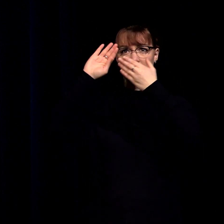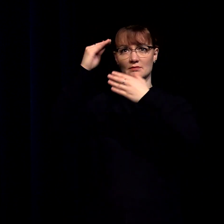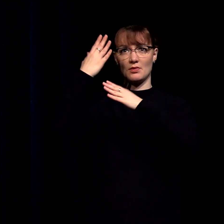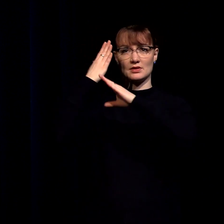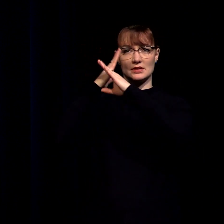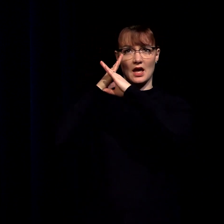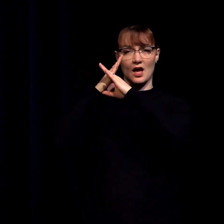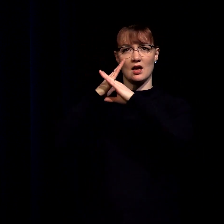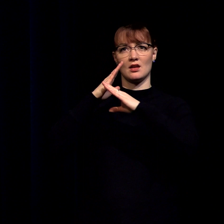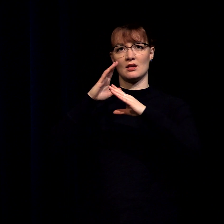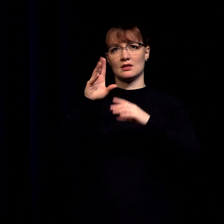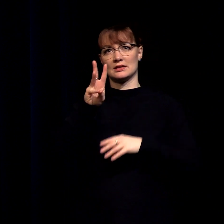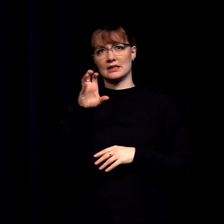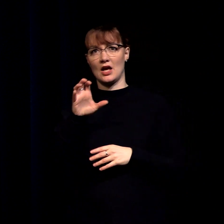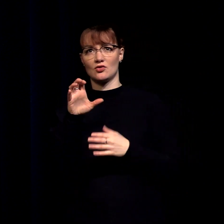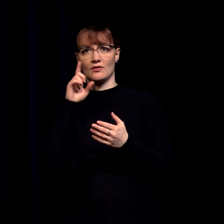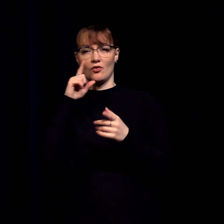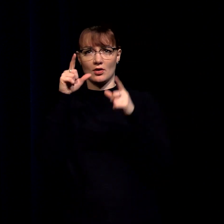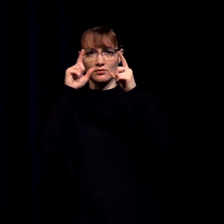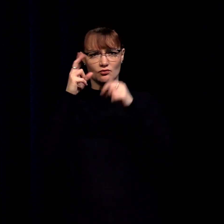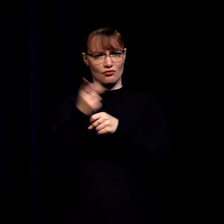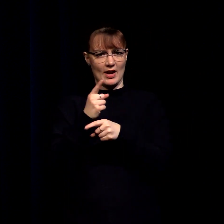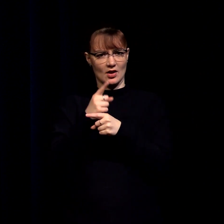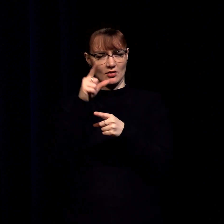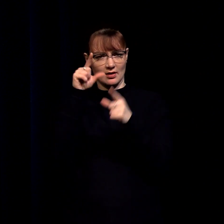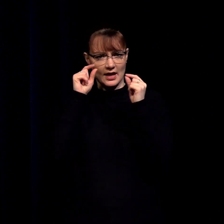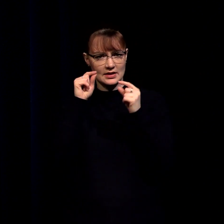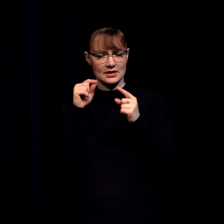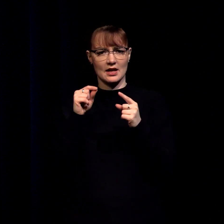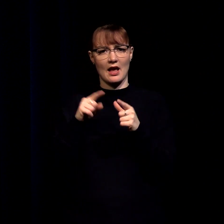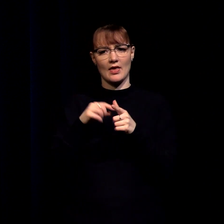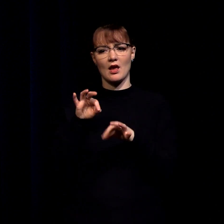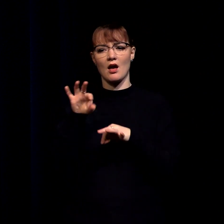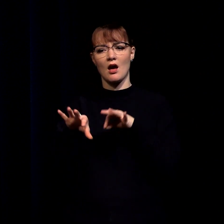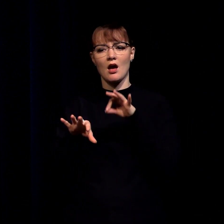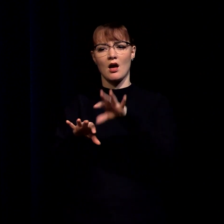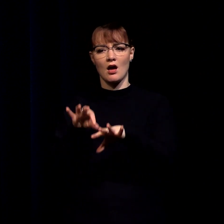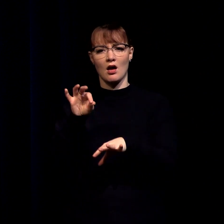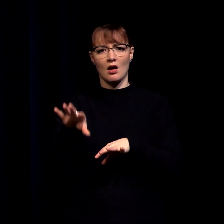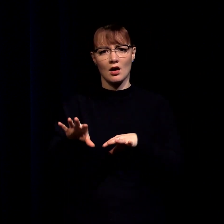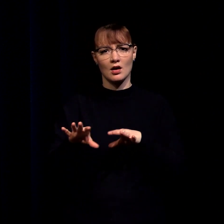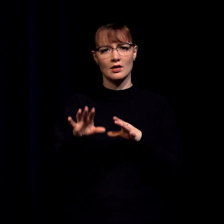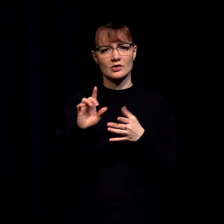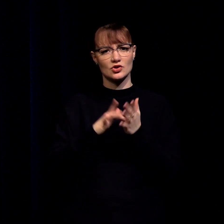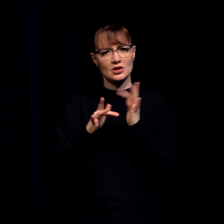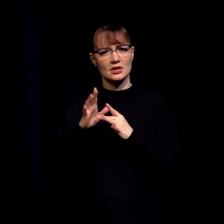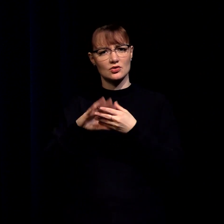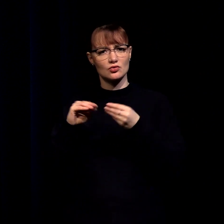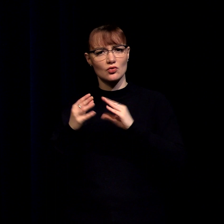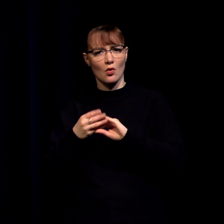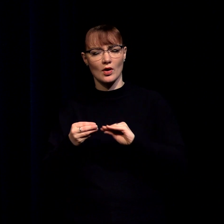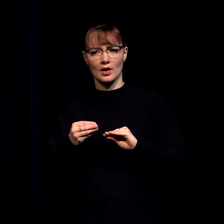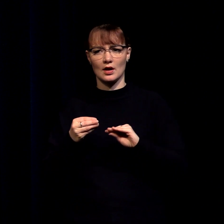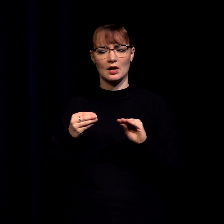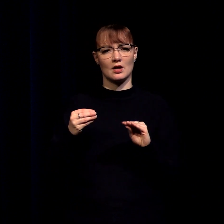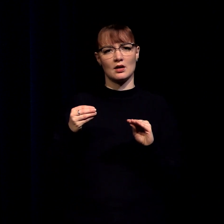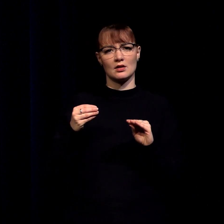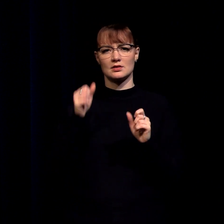they're seeing people get healed. And they're working with these Thai pastors that are planting these little micro communities of faith in that it's amazing the kingdom of God